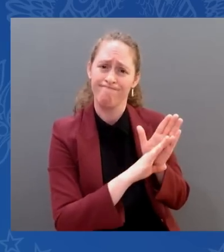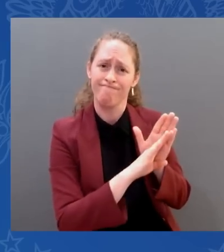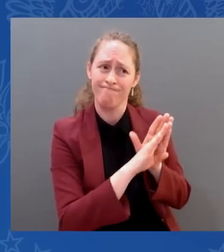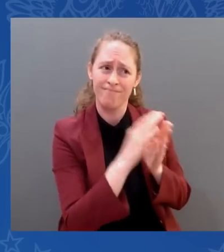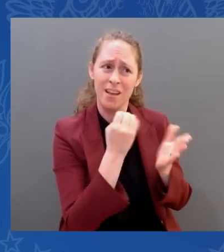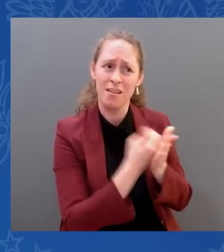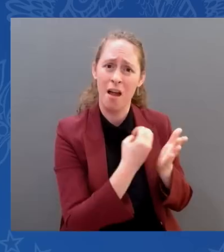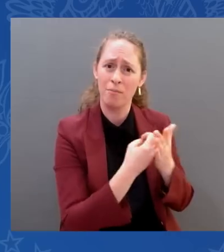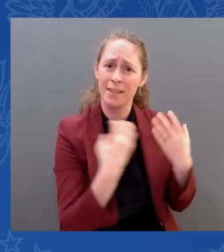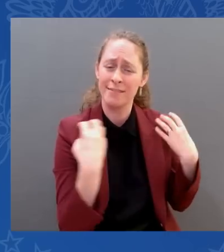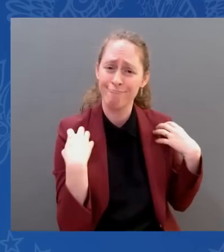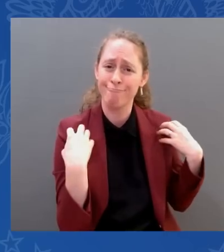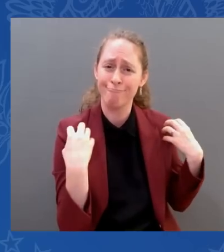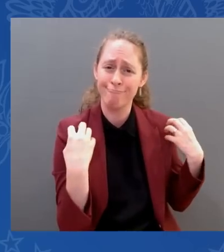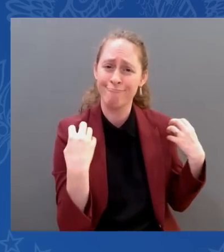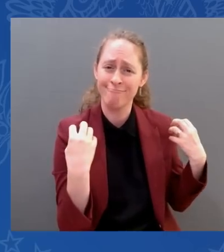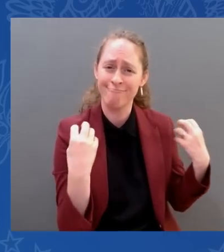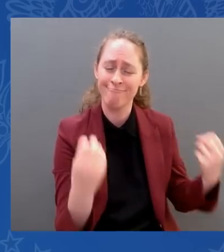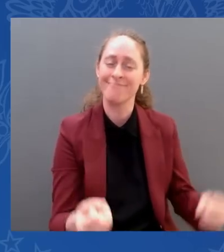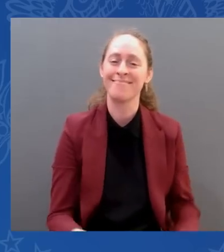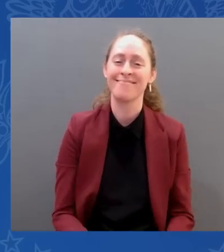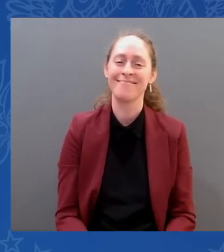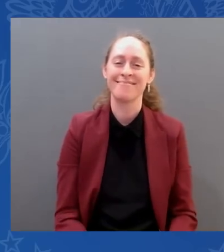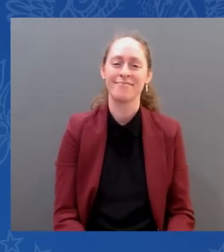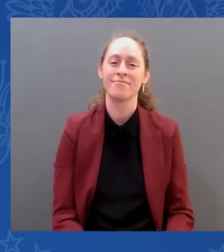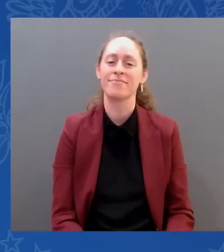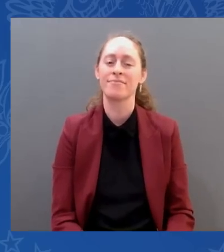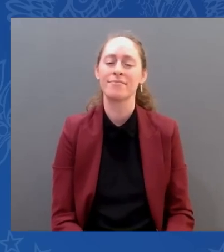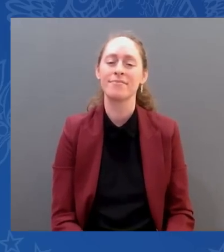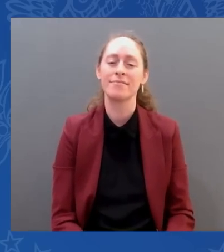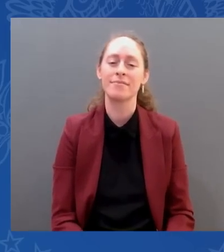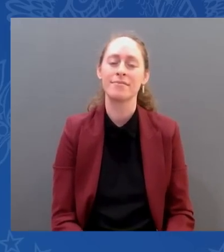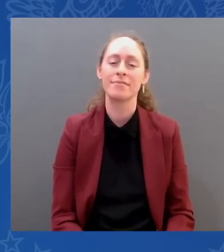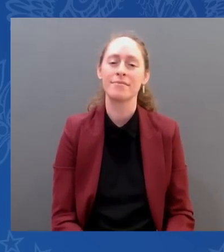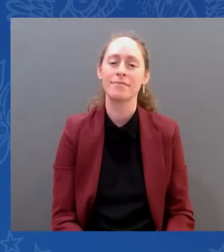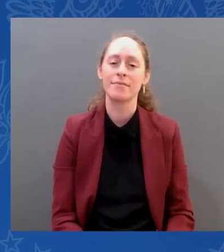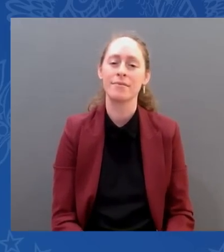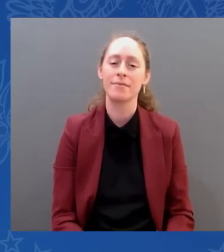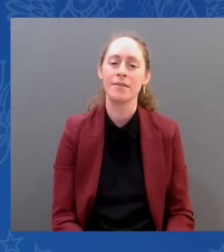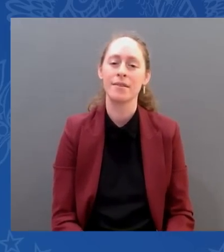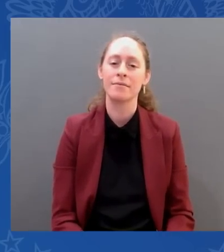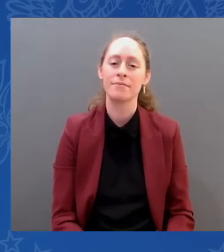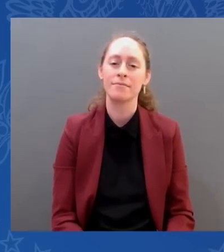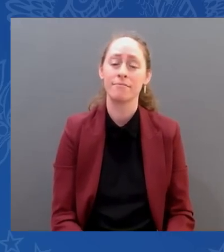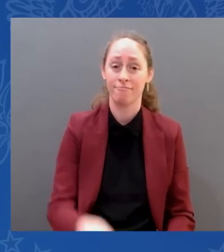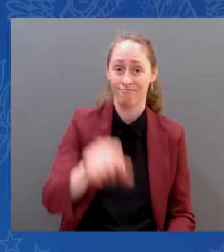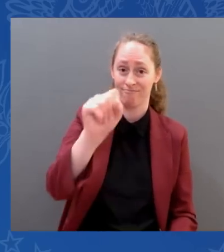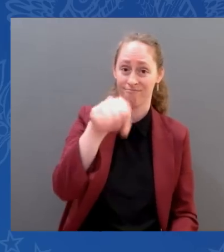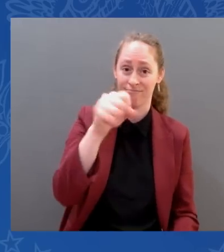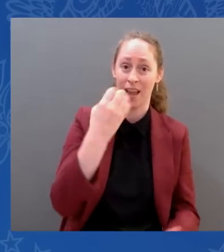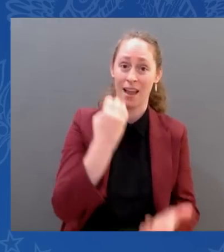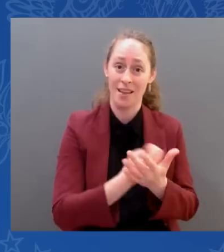in terms of the economy, to stability -- to make it stable. It is strong as can be but for inflation,